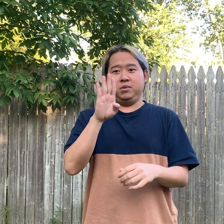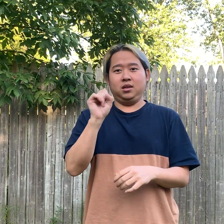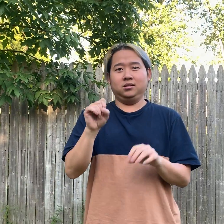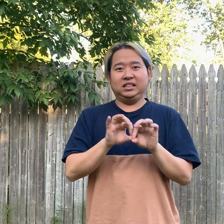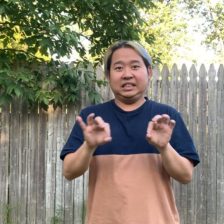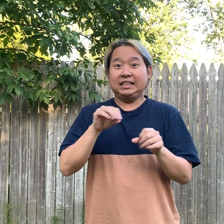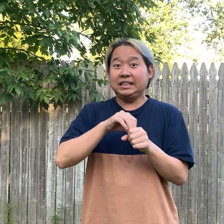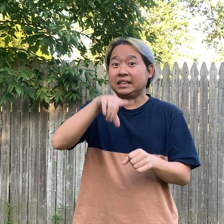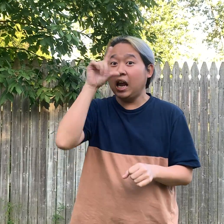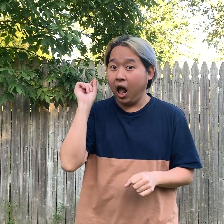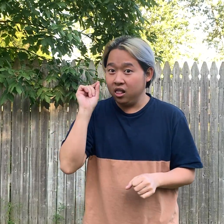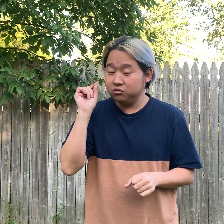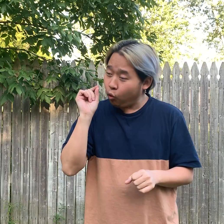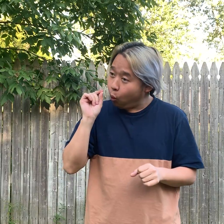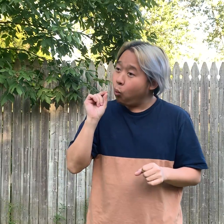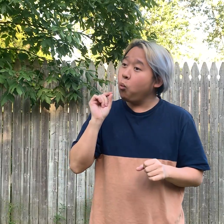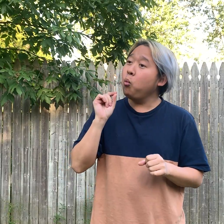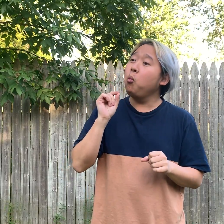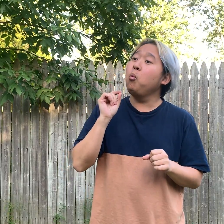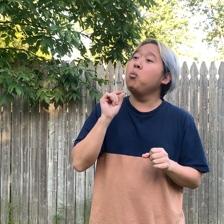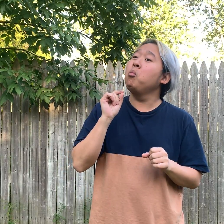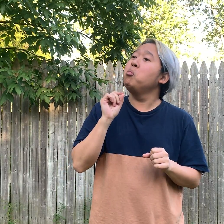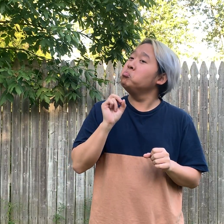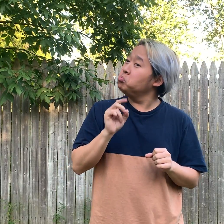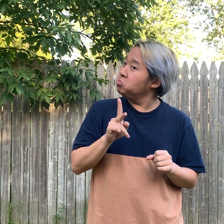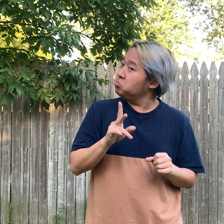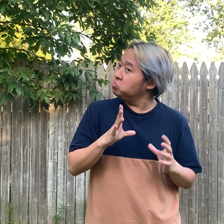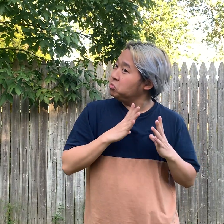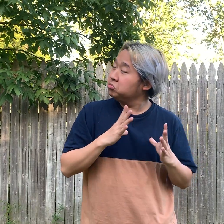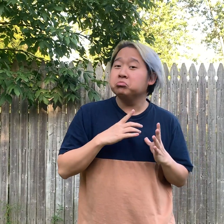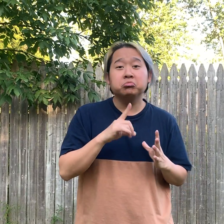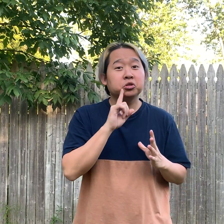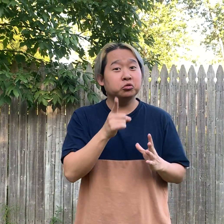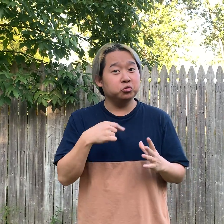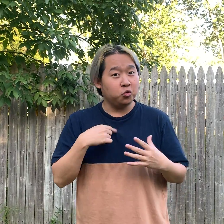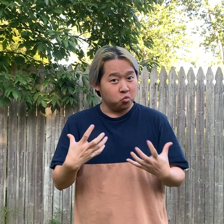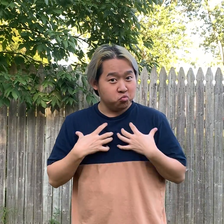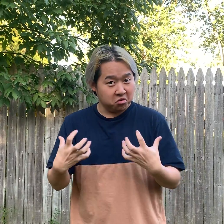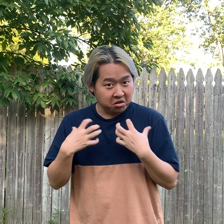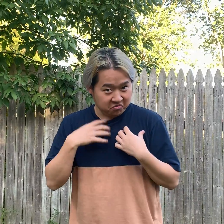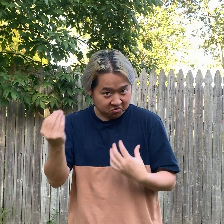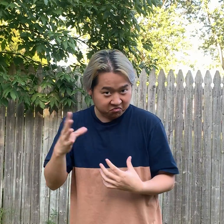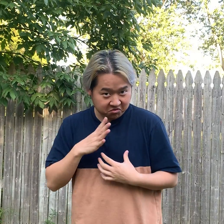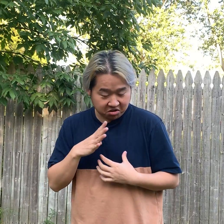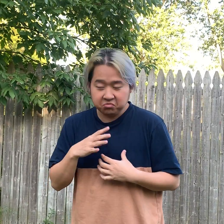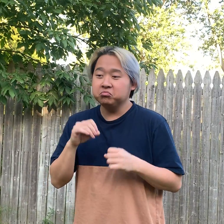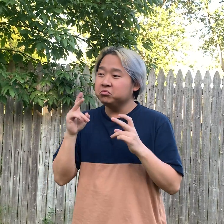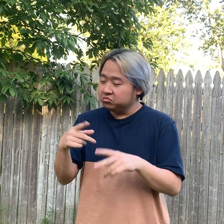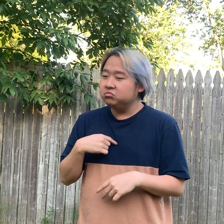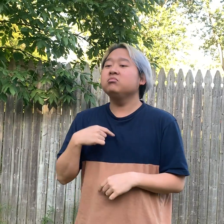to complete a bachelor's degree at Gallaudet University. I was surprised that they wanted me to attend their university.